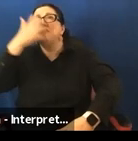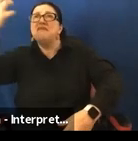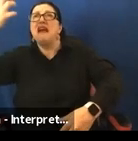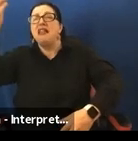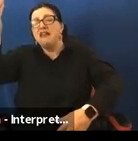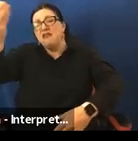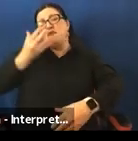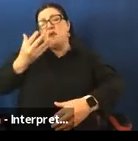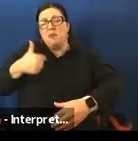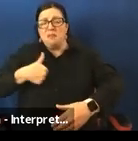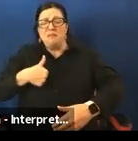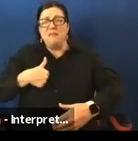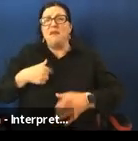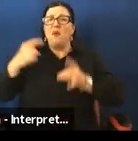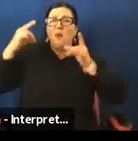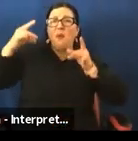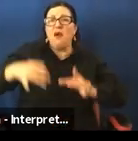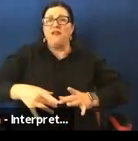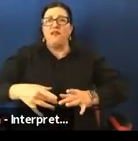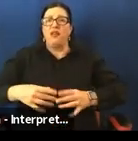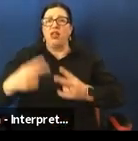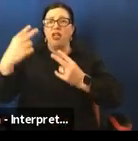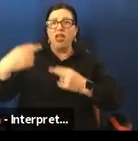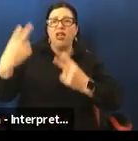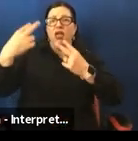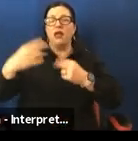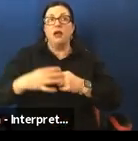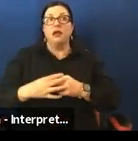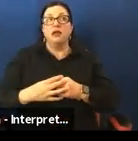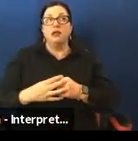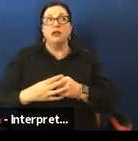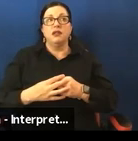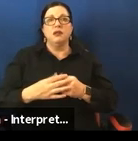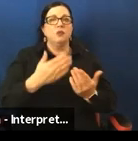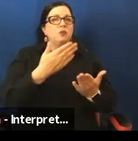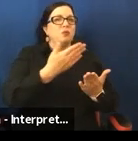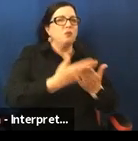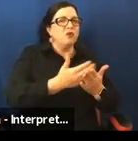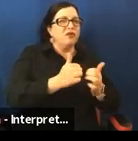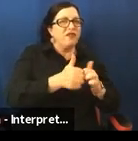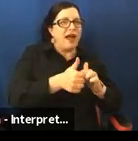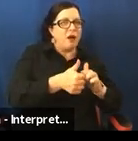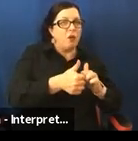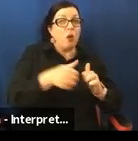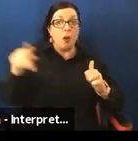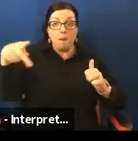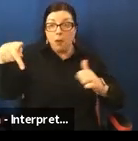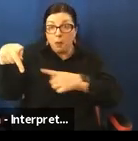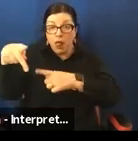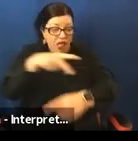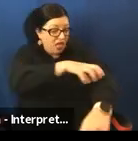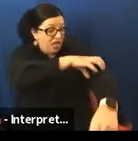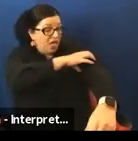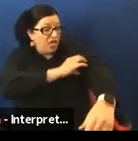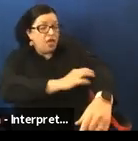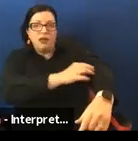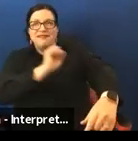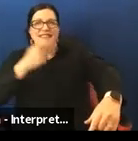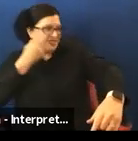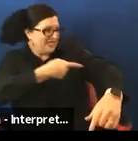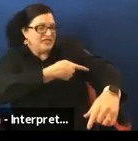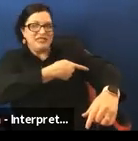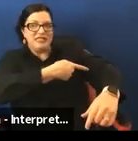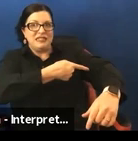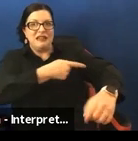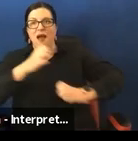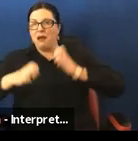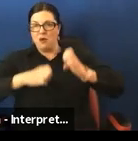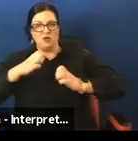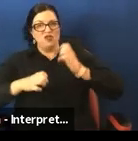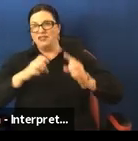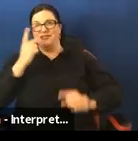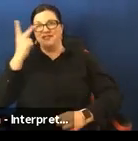Jason Williams: And how can we prove that that's an accurate statement. Unfortunately, it gets into this whole, he said. She said, kind of thing so emotional abuse, unfortunately, it's pretty difficult to